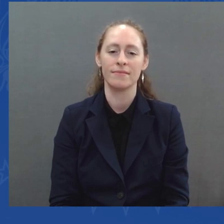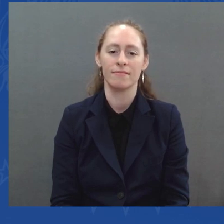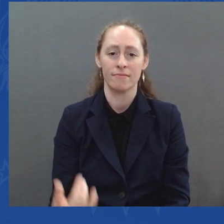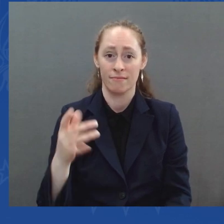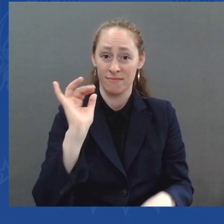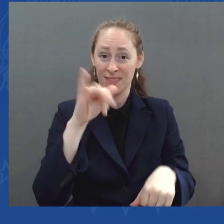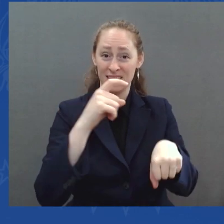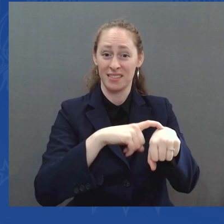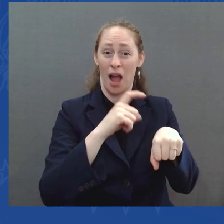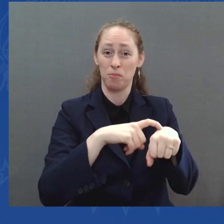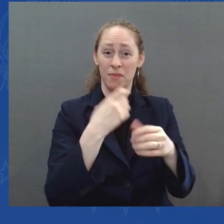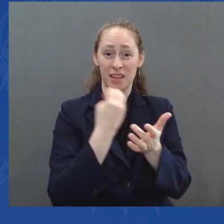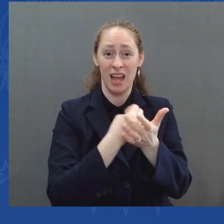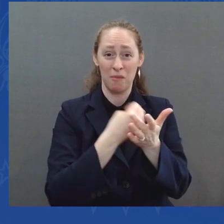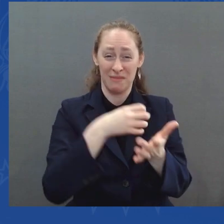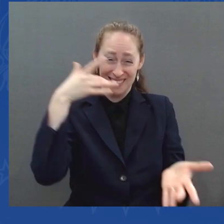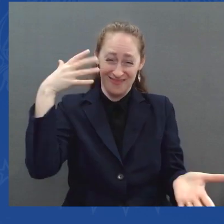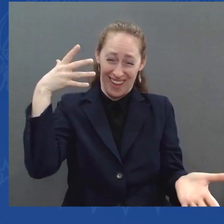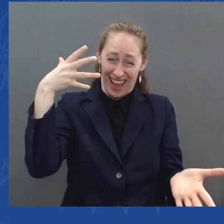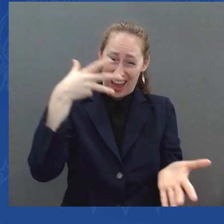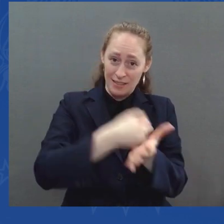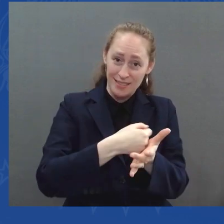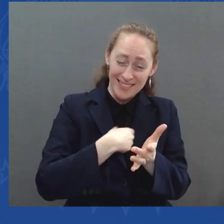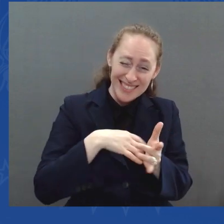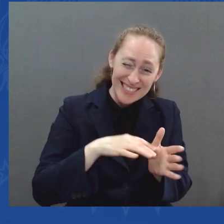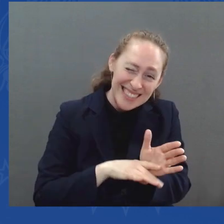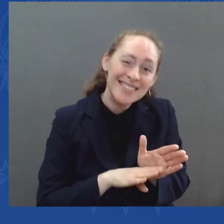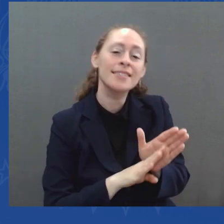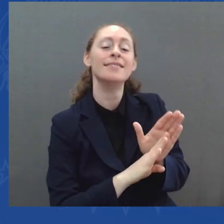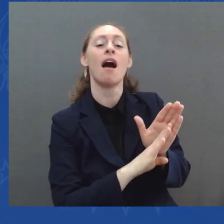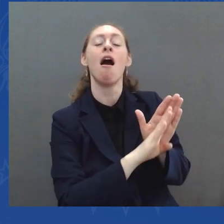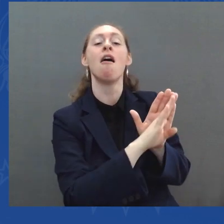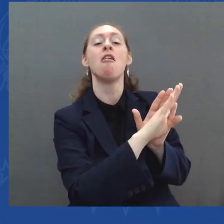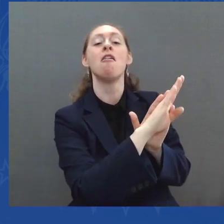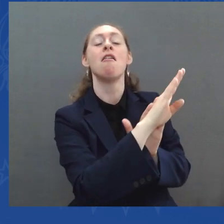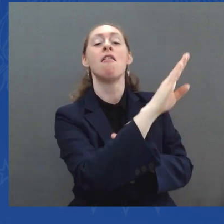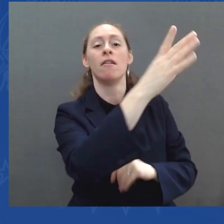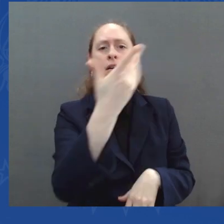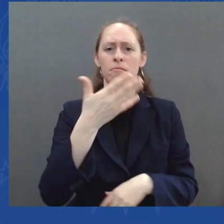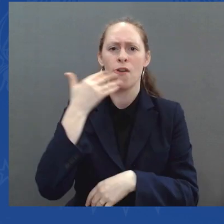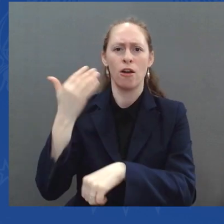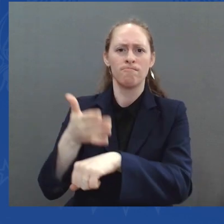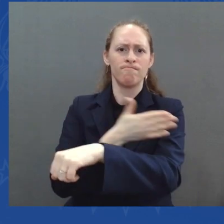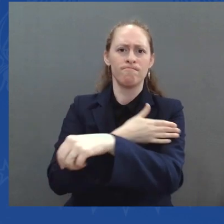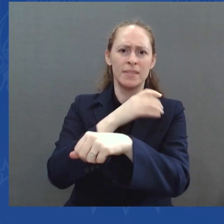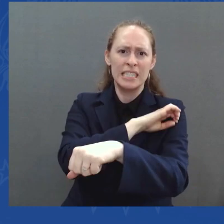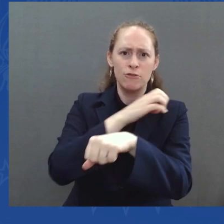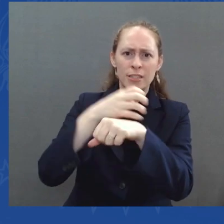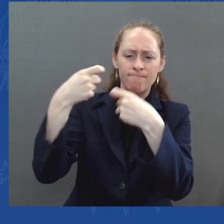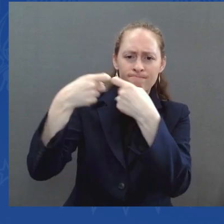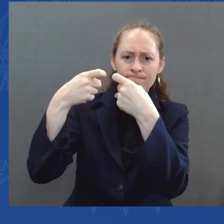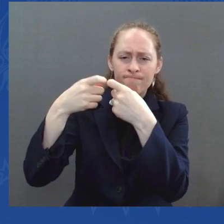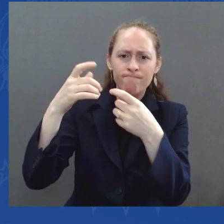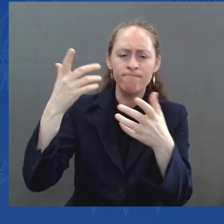we put guardrails on our financial system; we helped turn the auto industry around.